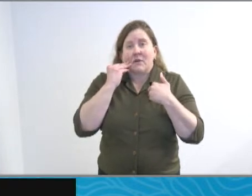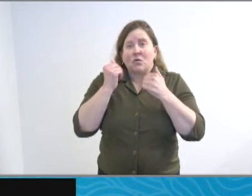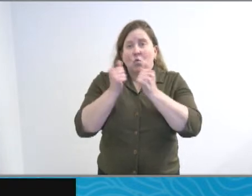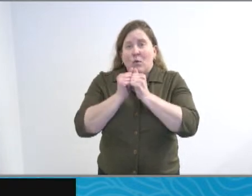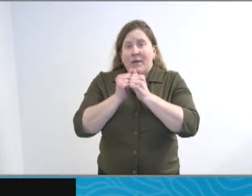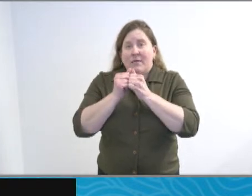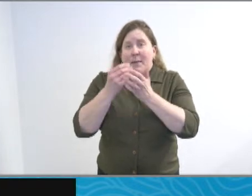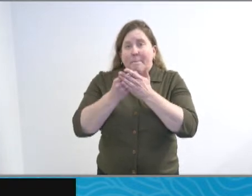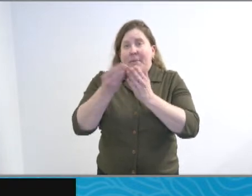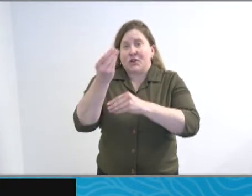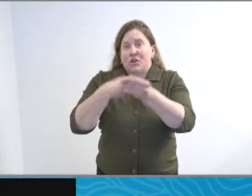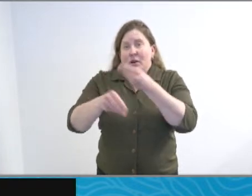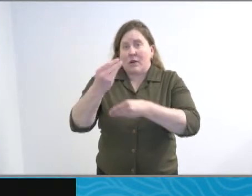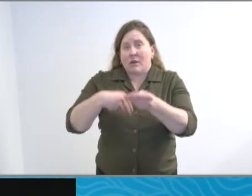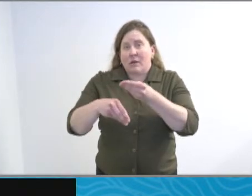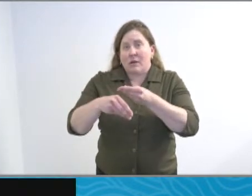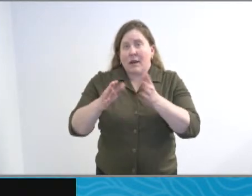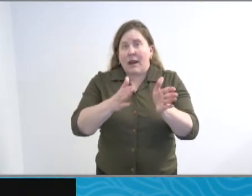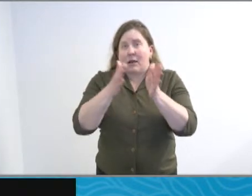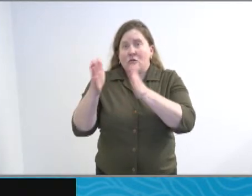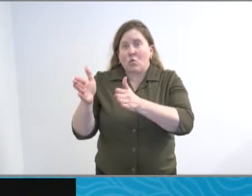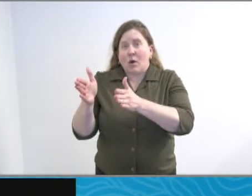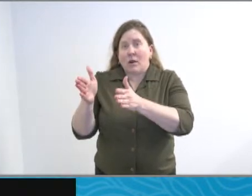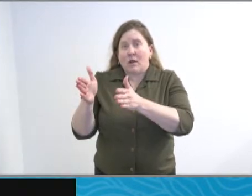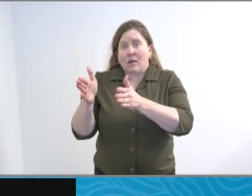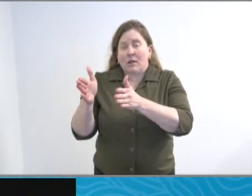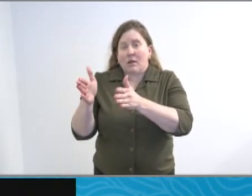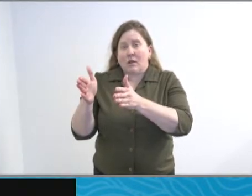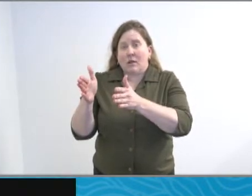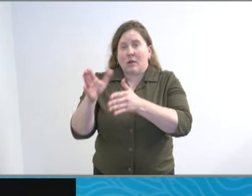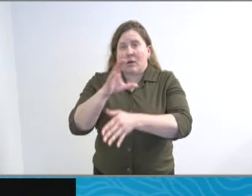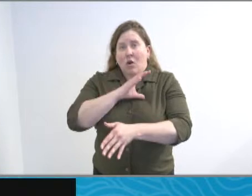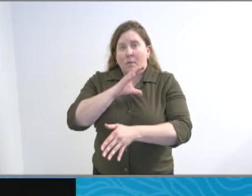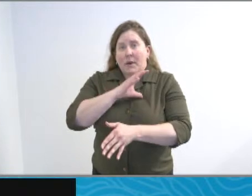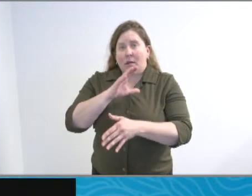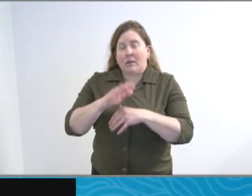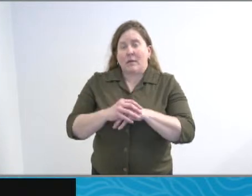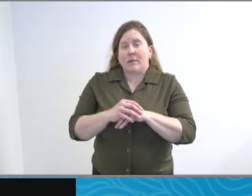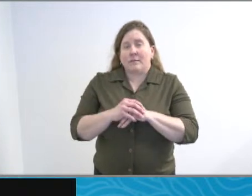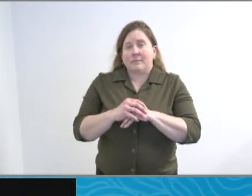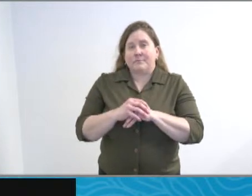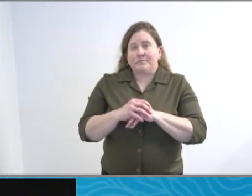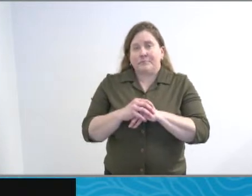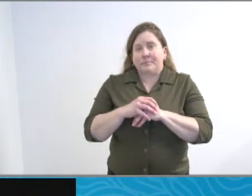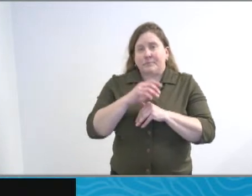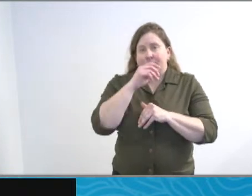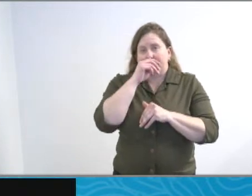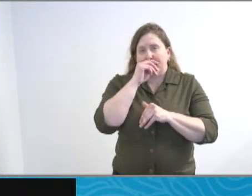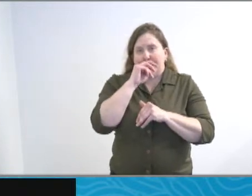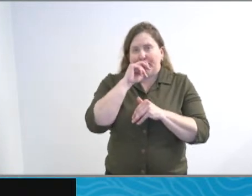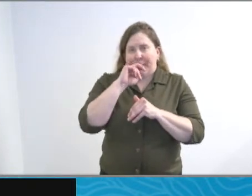So let's move to the next one, Carmen. So these are our general fund expenses for this current year.